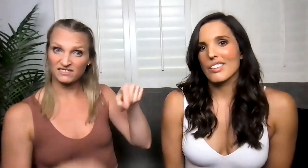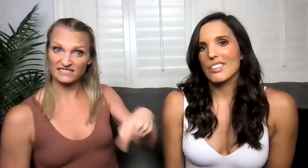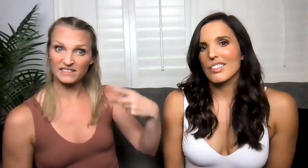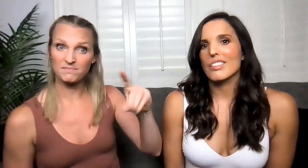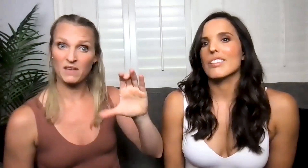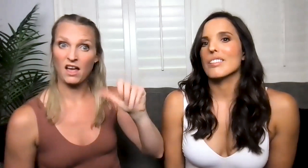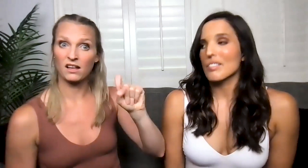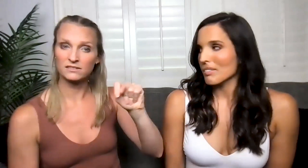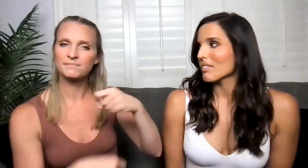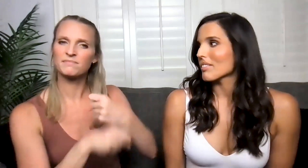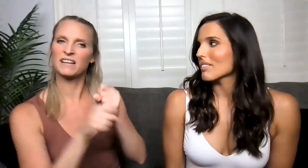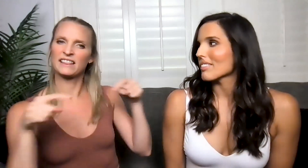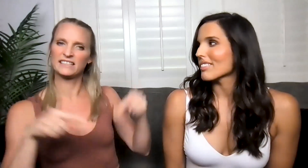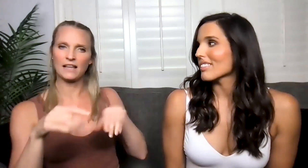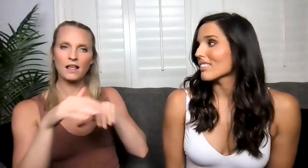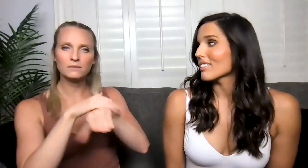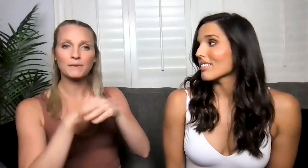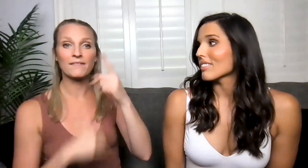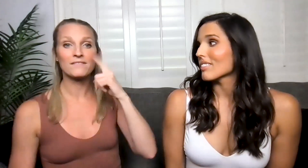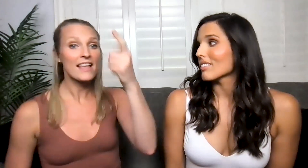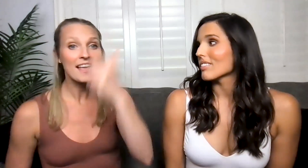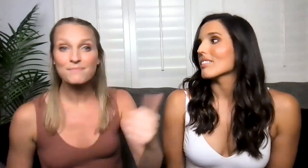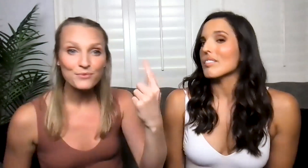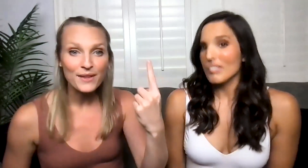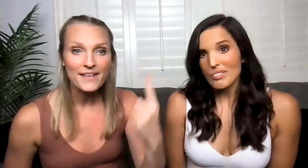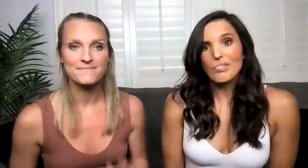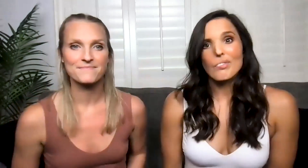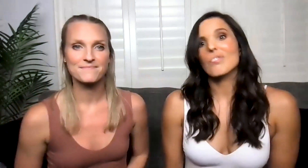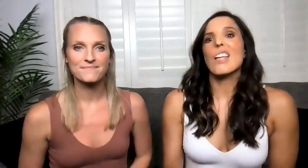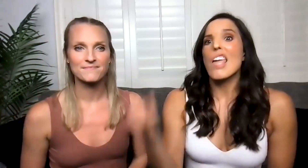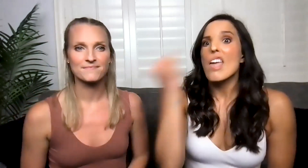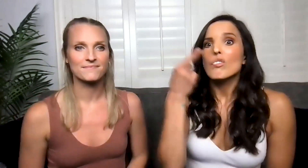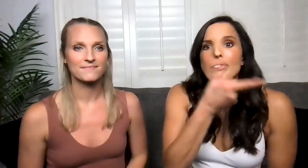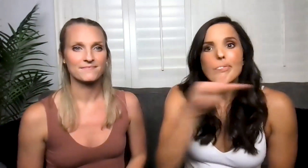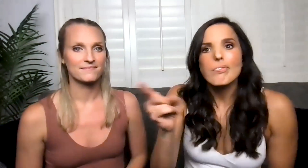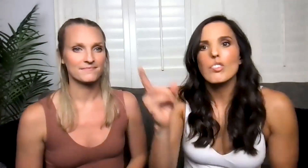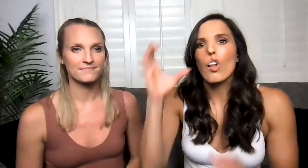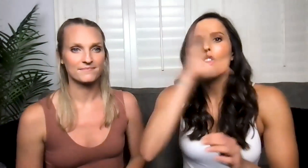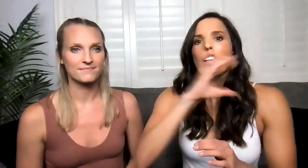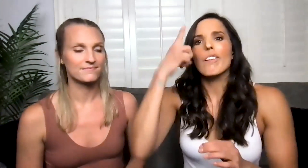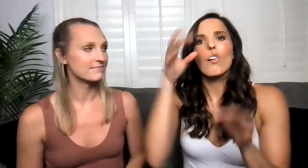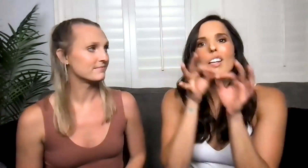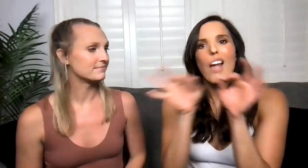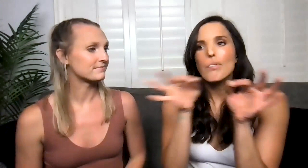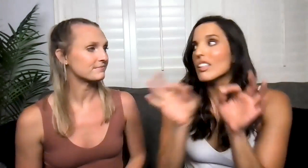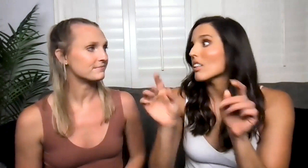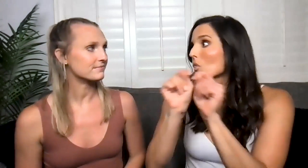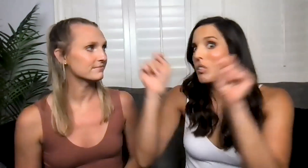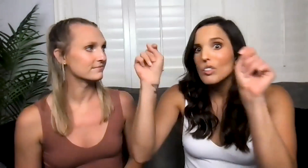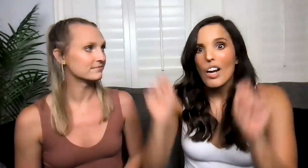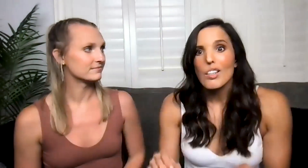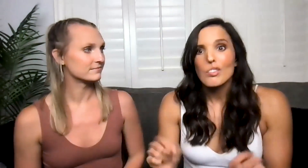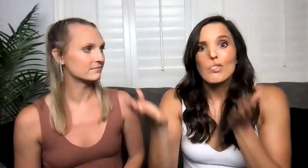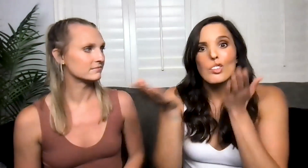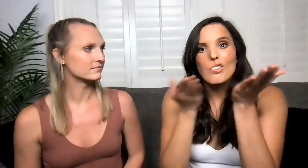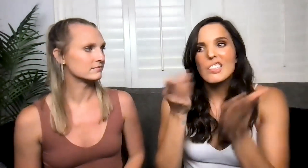of this podcast accessible for everyone. If you’re looking for captioning or transcript services,